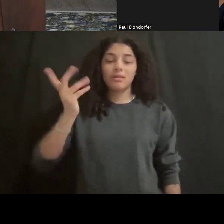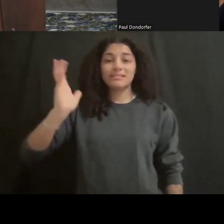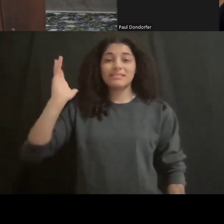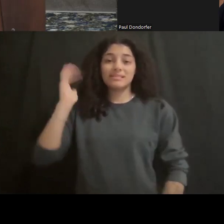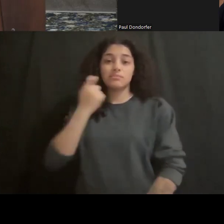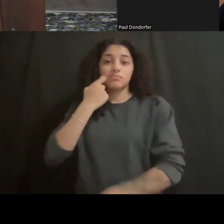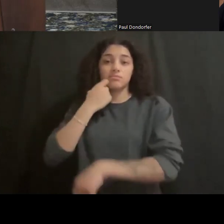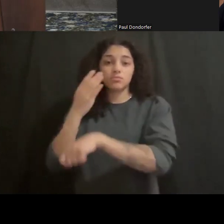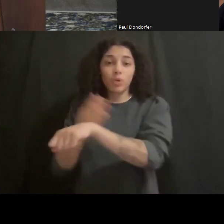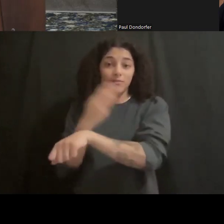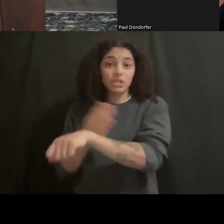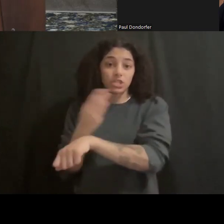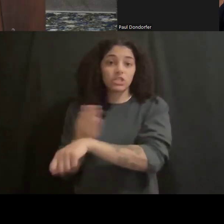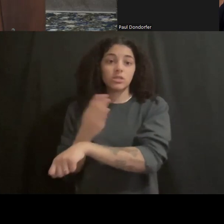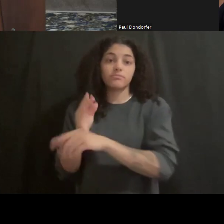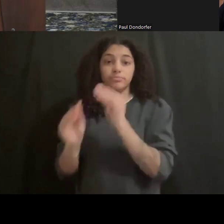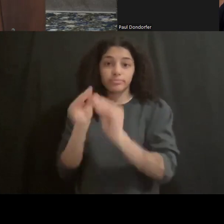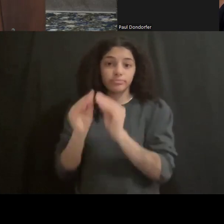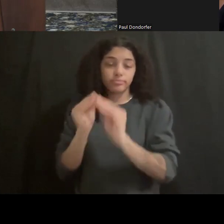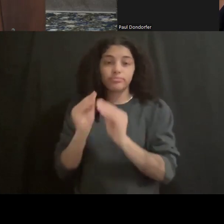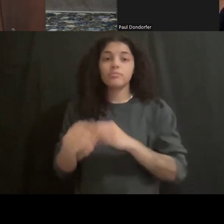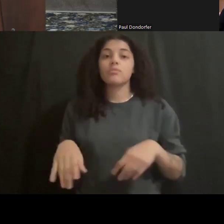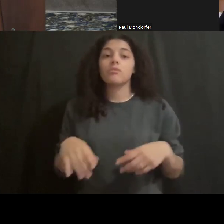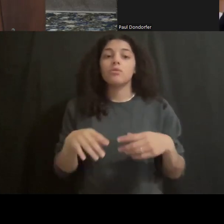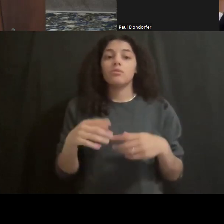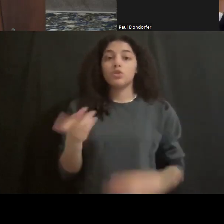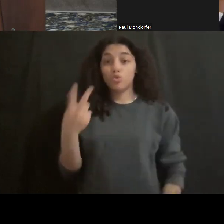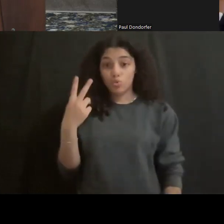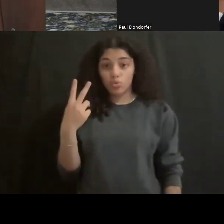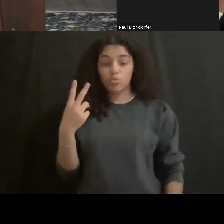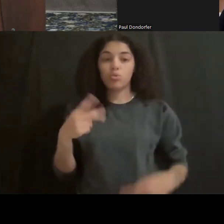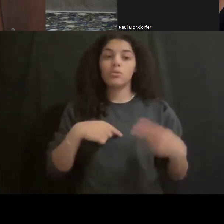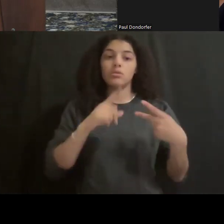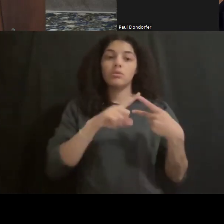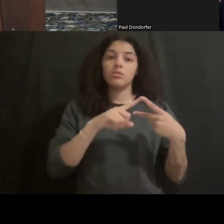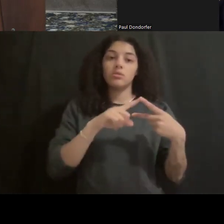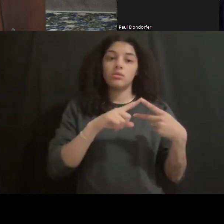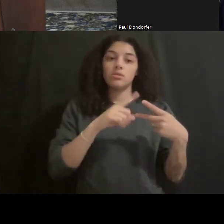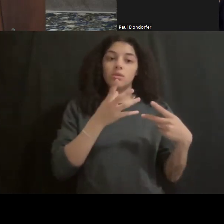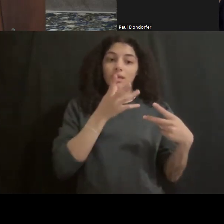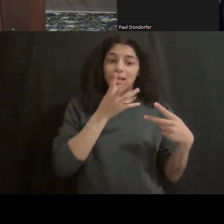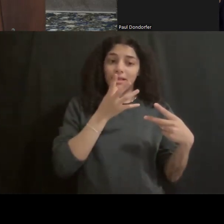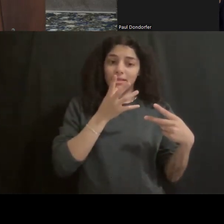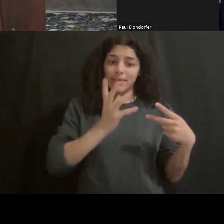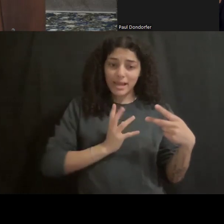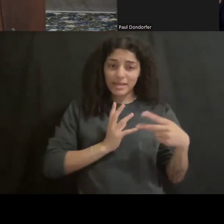in recent years Uh the first one being in late ' 80s early 90s in the in the pride administration